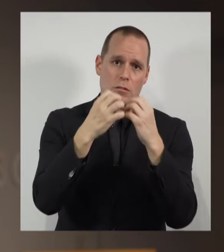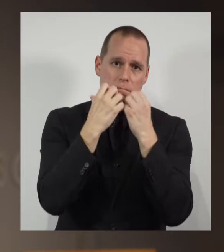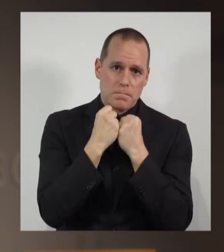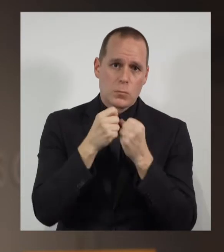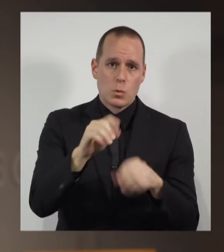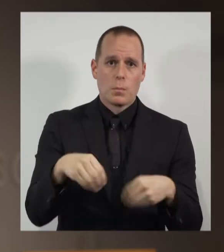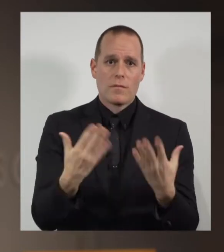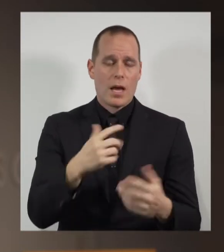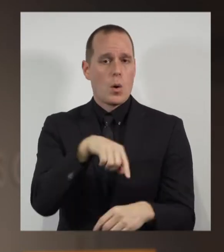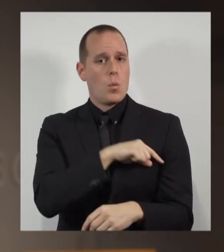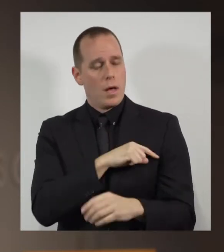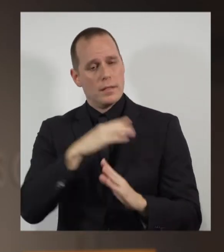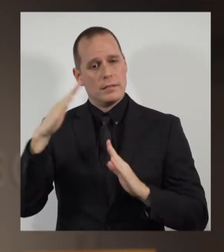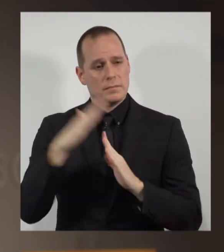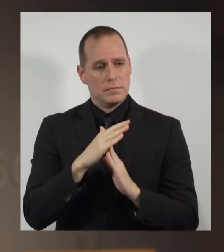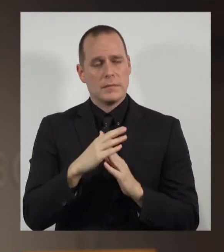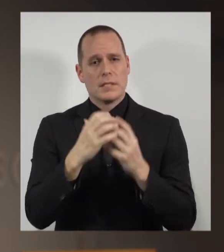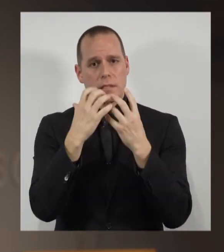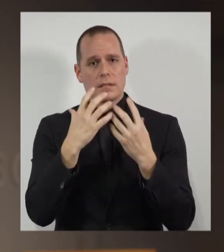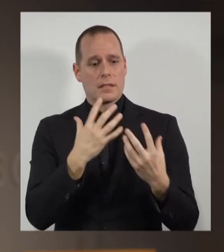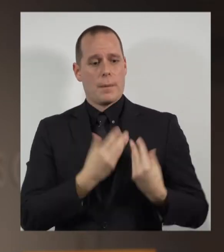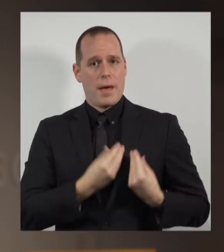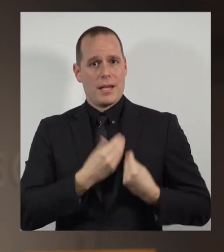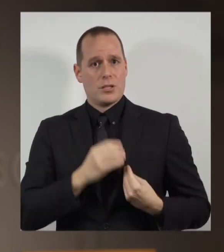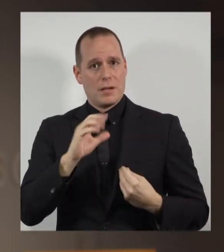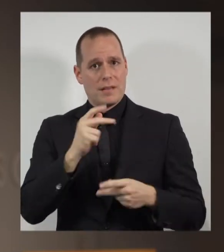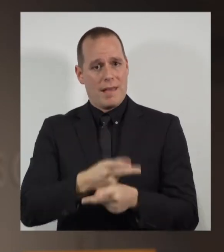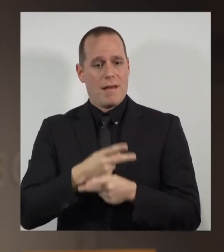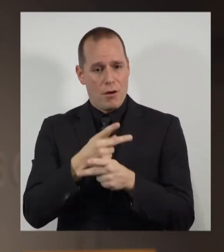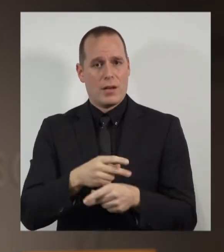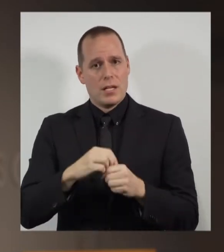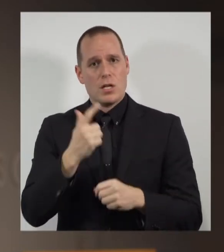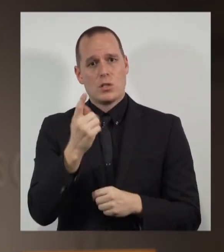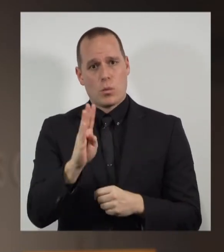You provide quality, compassionate care in a 24-hour setting.